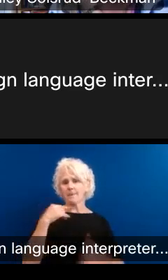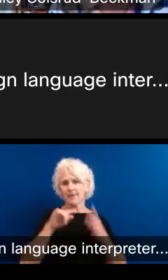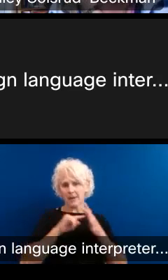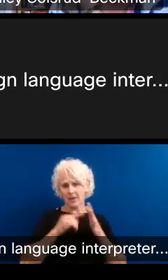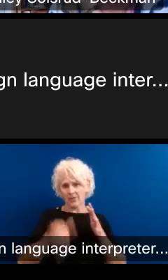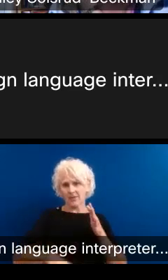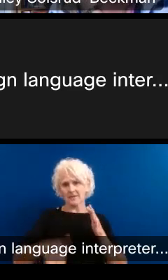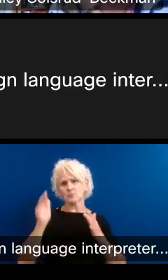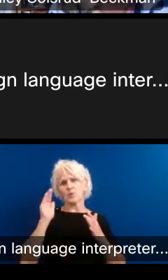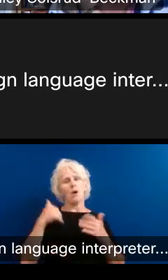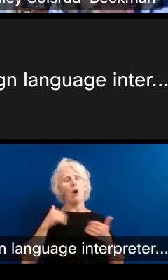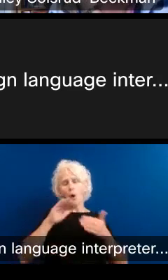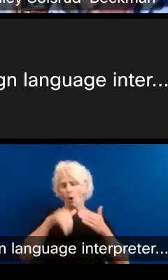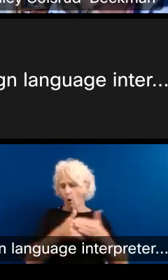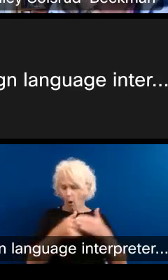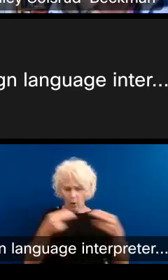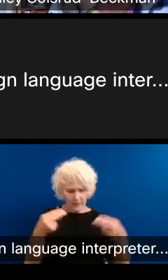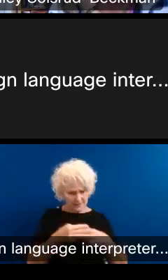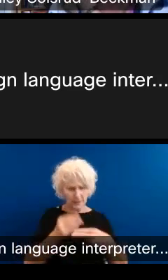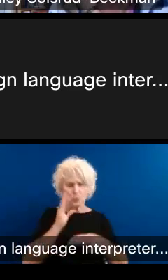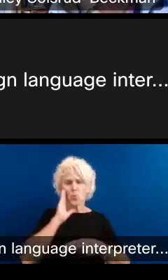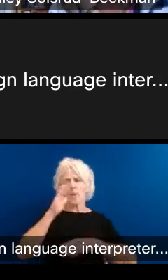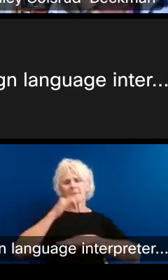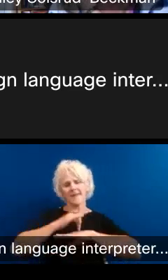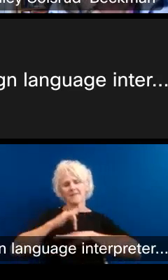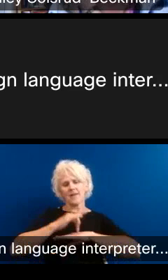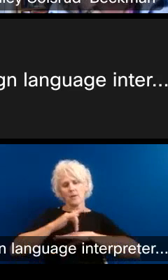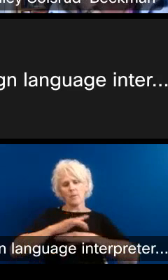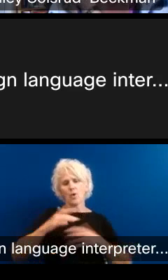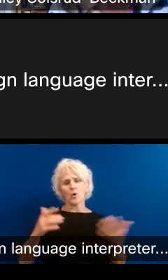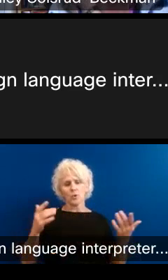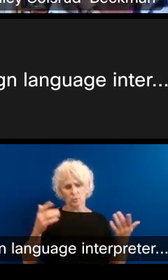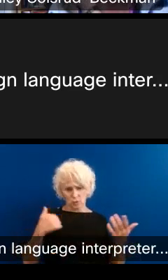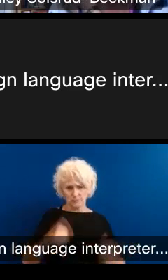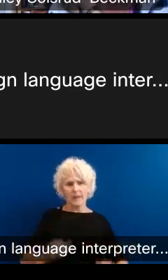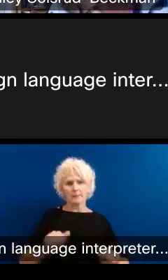these slides will be available. We are getting them through the accessibility process. So,